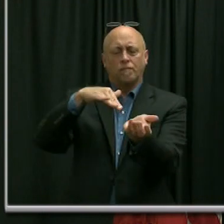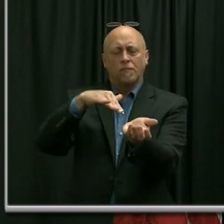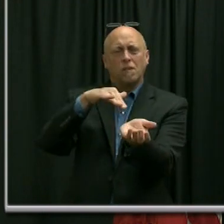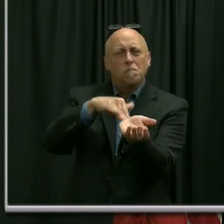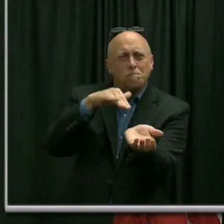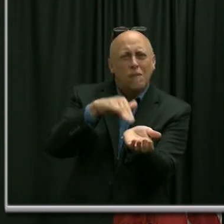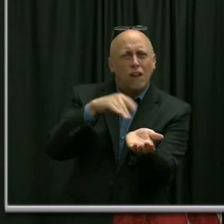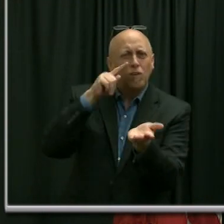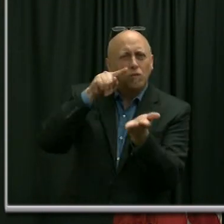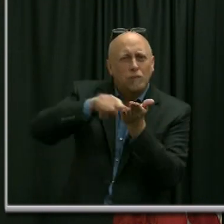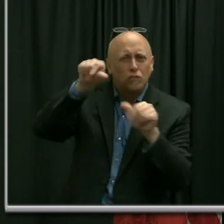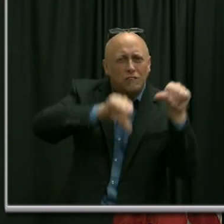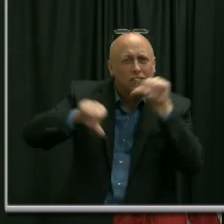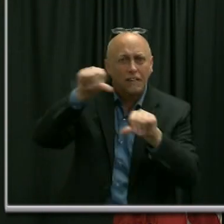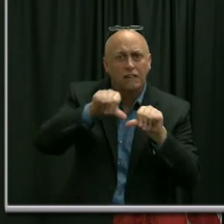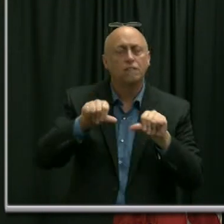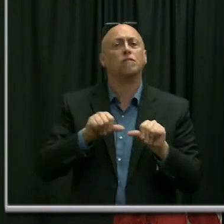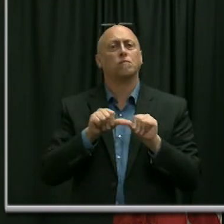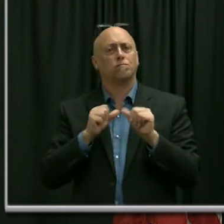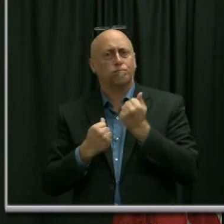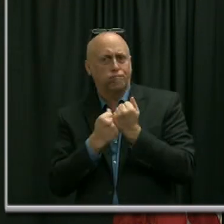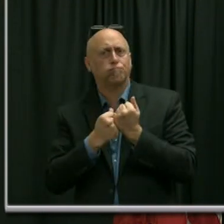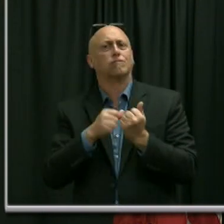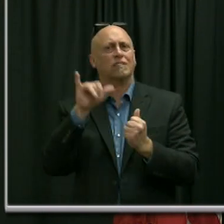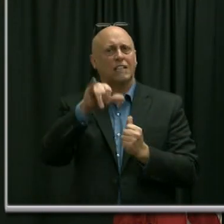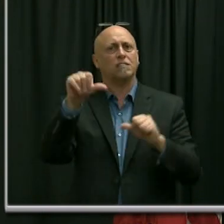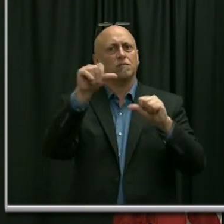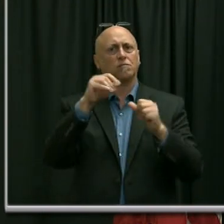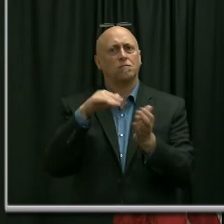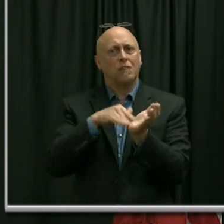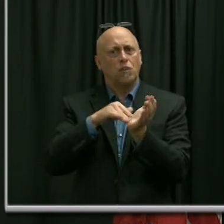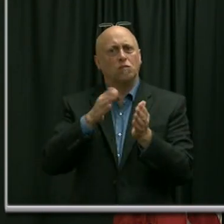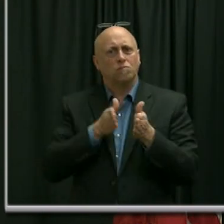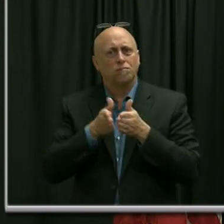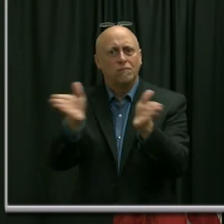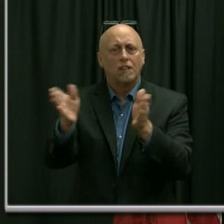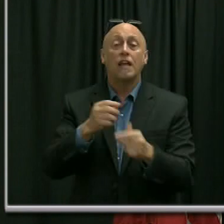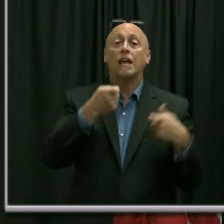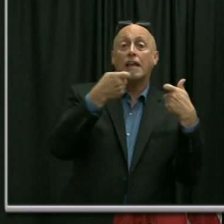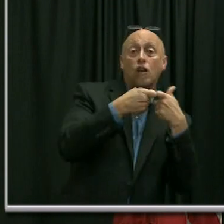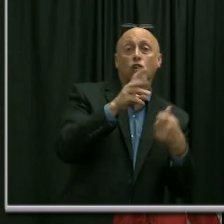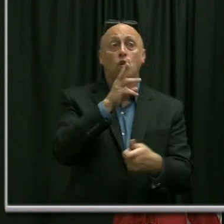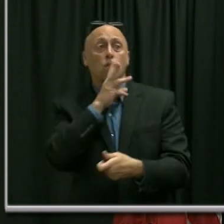BIOMEDICAL RESEARCH AND BUSINESSES THAT DIRECTLY SUPPORT THE HEALTHCARE INDUSTRY